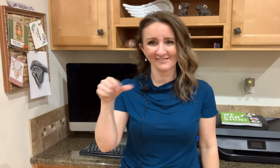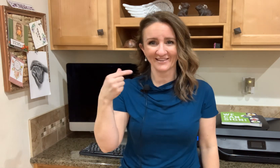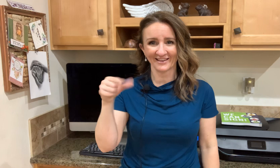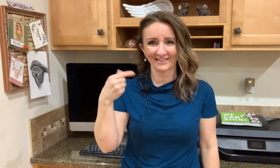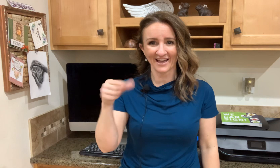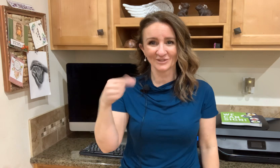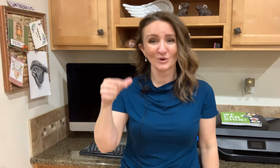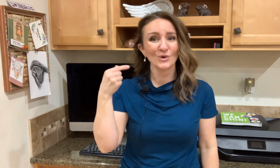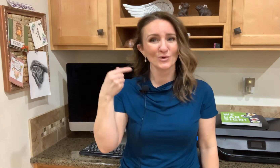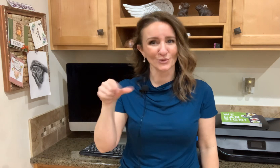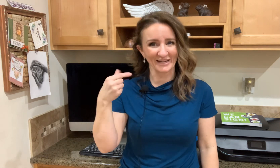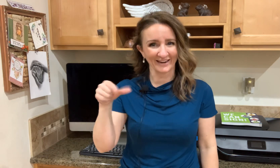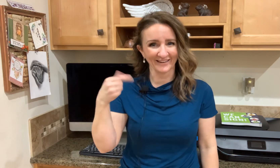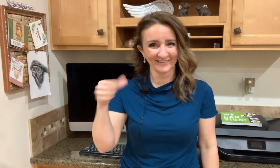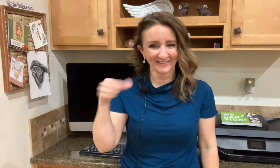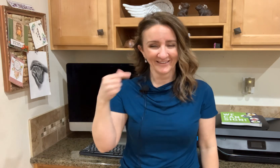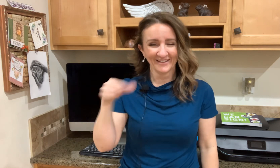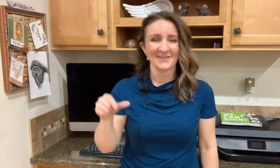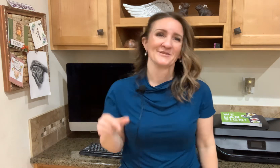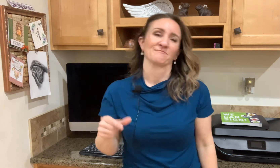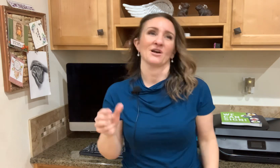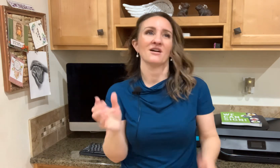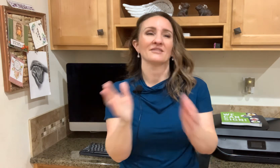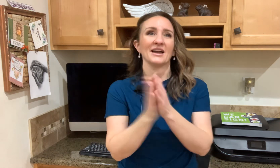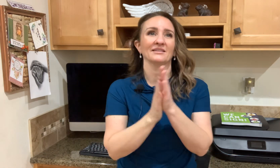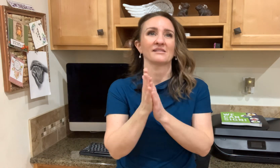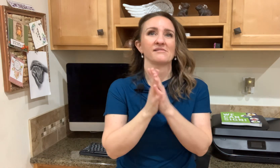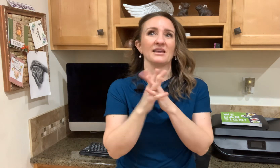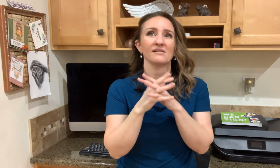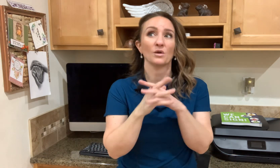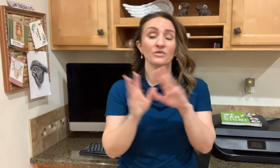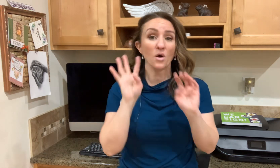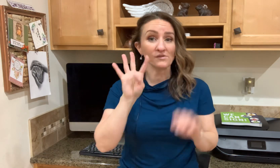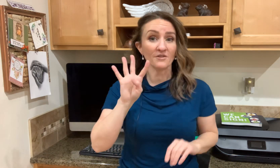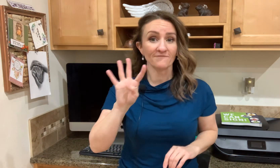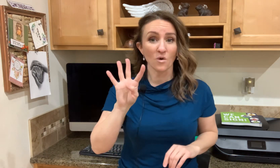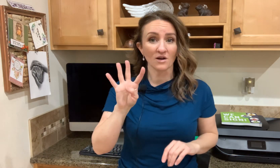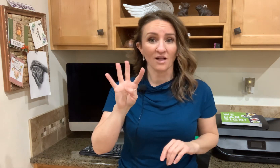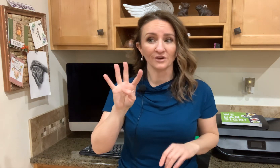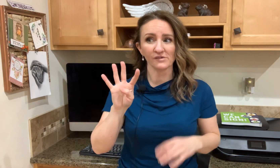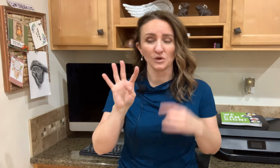side like that, green. All right let's see, so those are the four colors where you